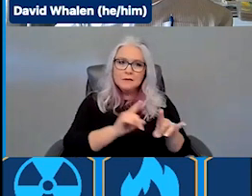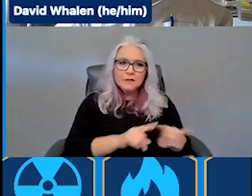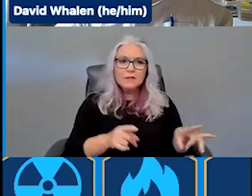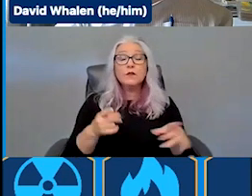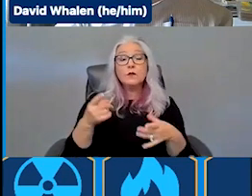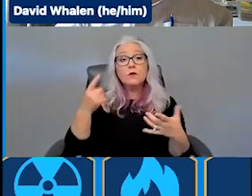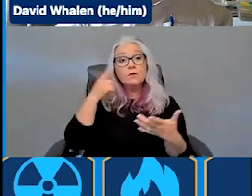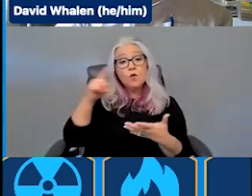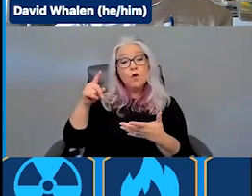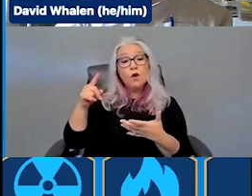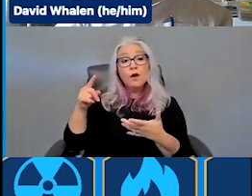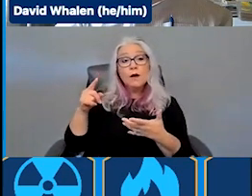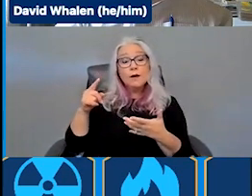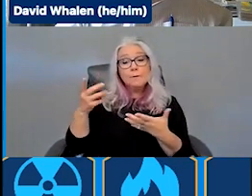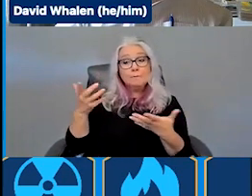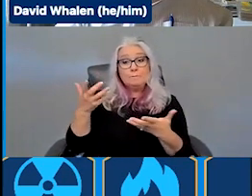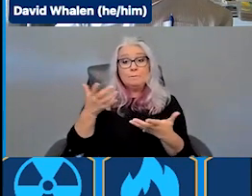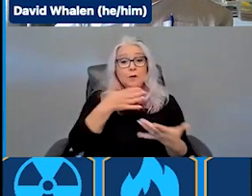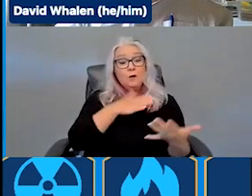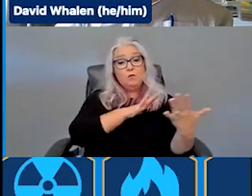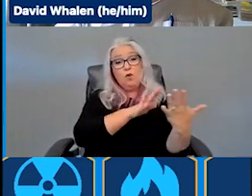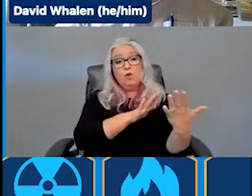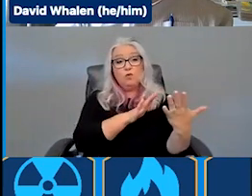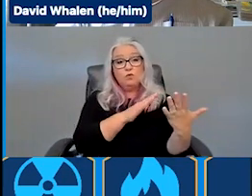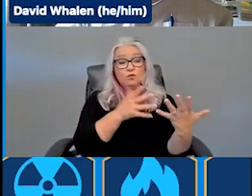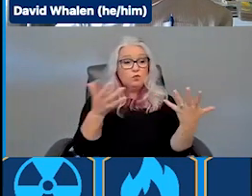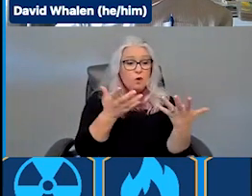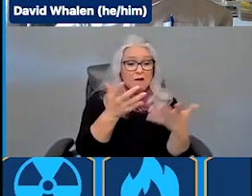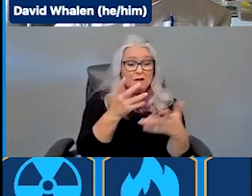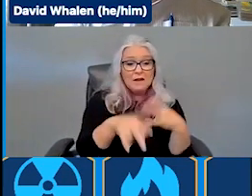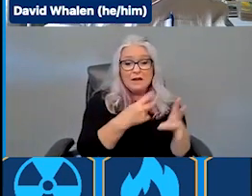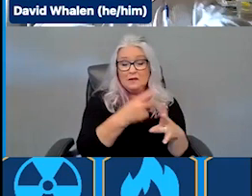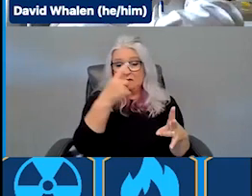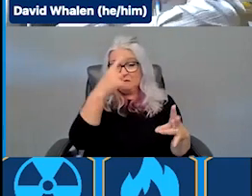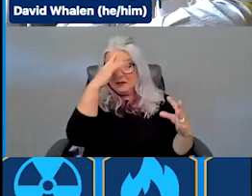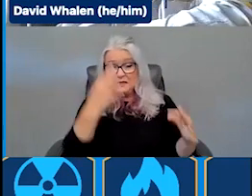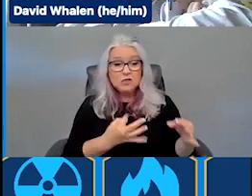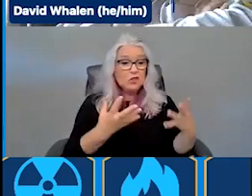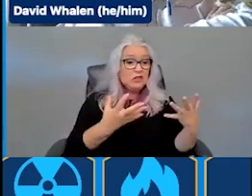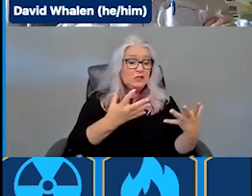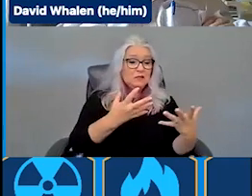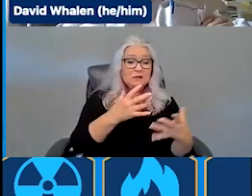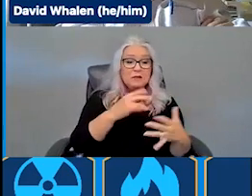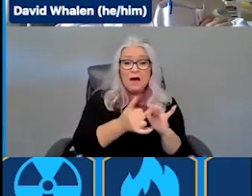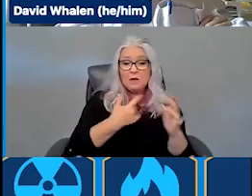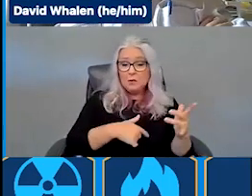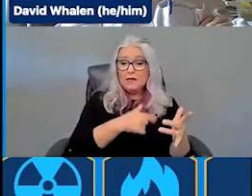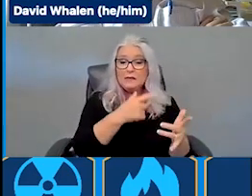approach triage. What values should guide the decision making. Then how do we operationalize or enact those